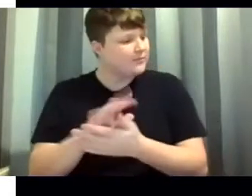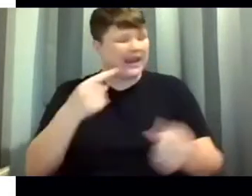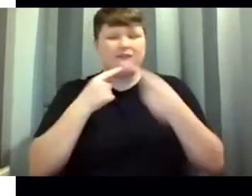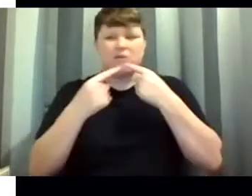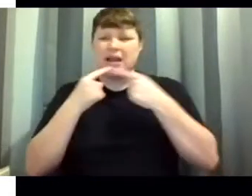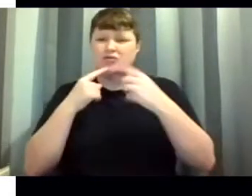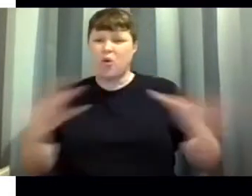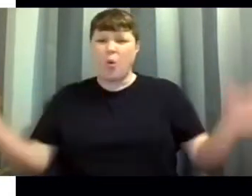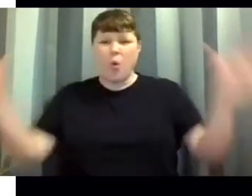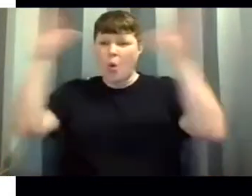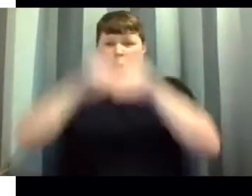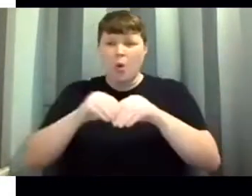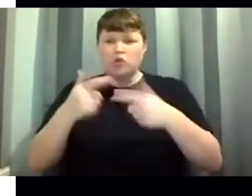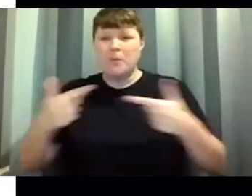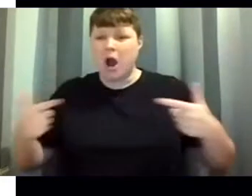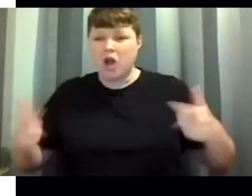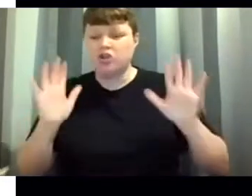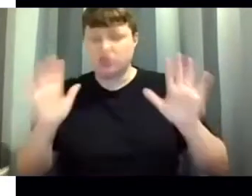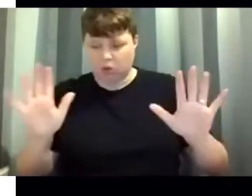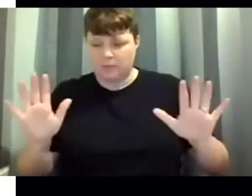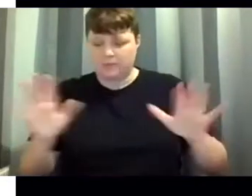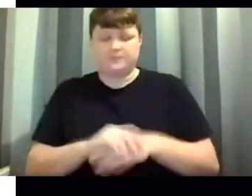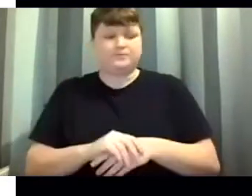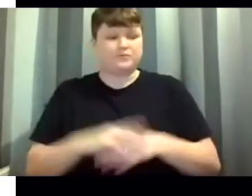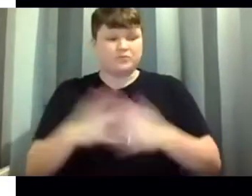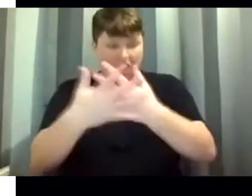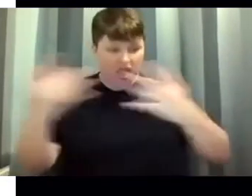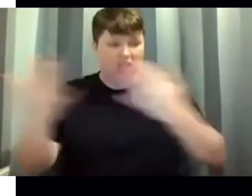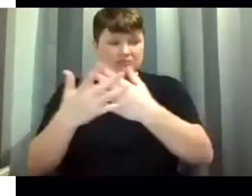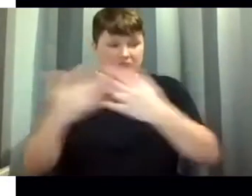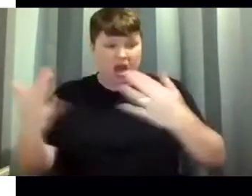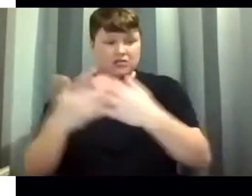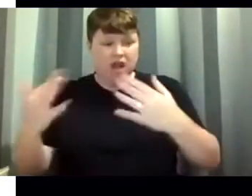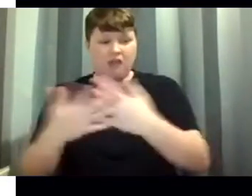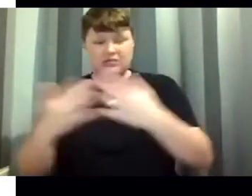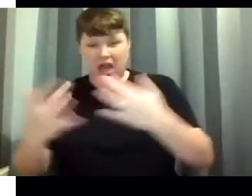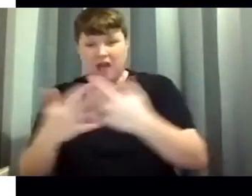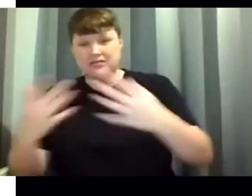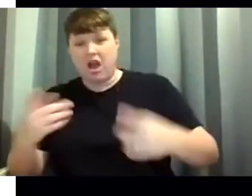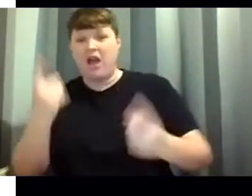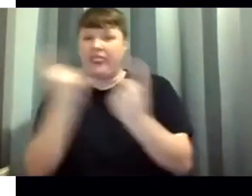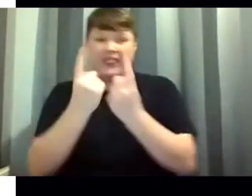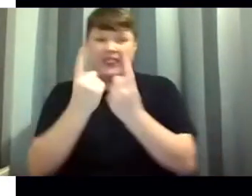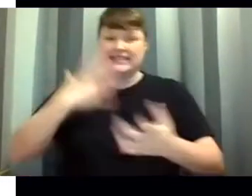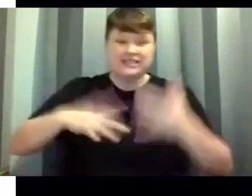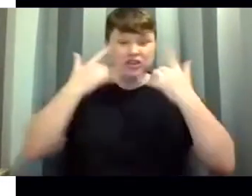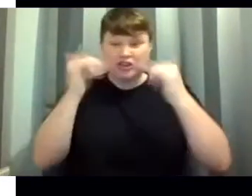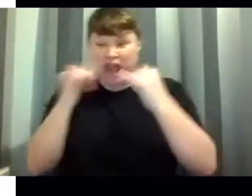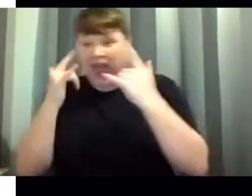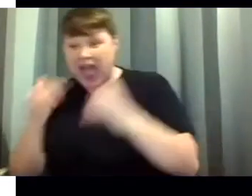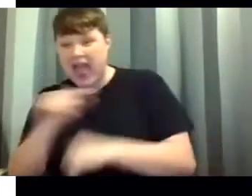lots and lots and lots and lots of different things that we want to check.